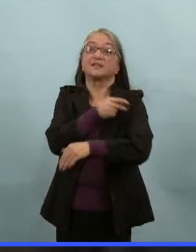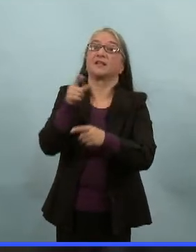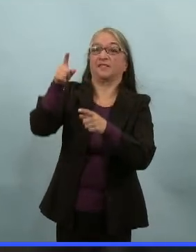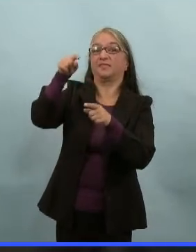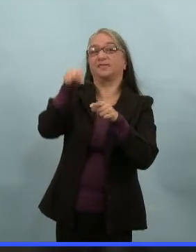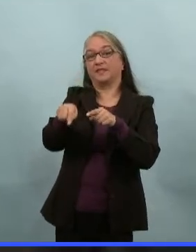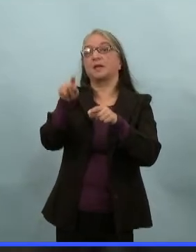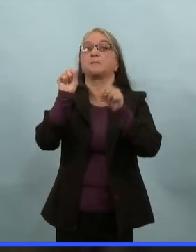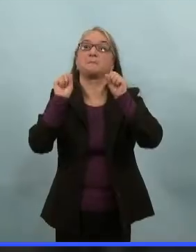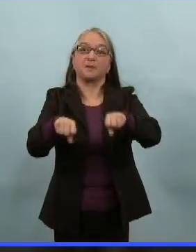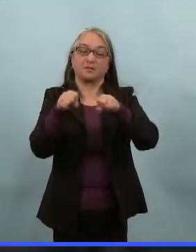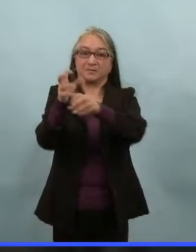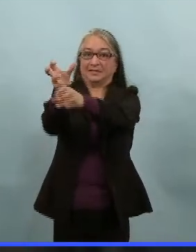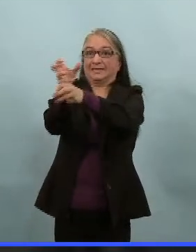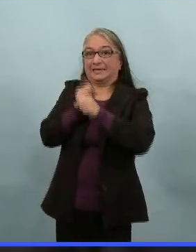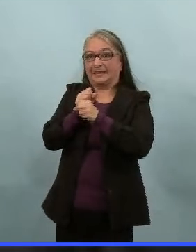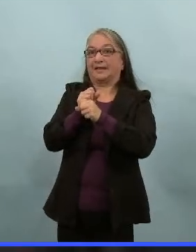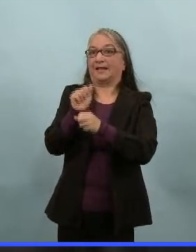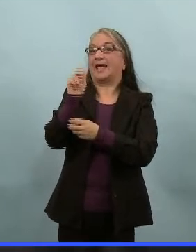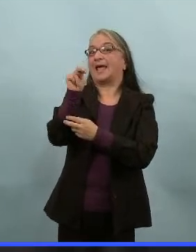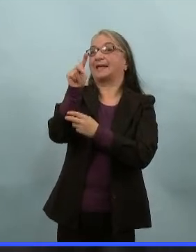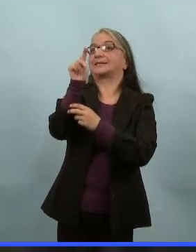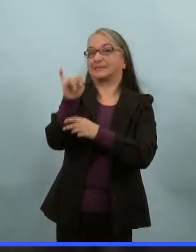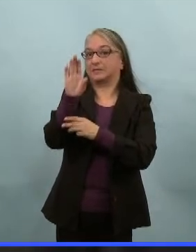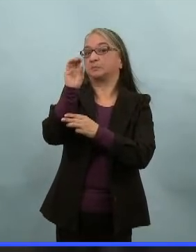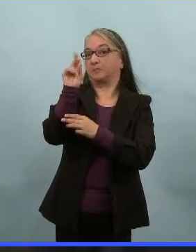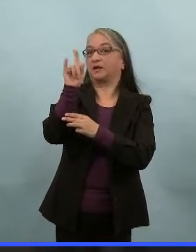antibody treatment which has been shown to reduce the risk of hospitalization